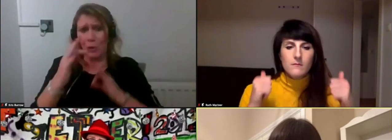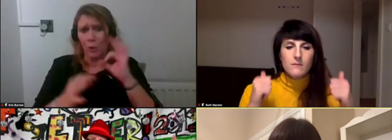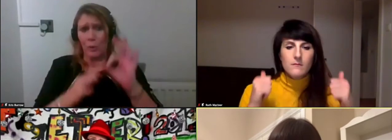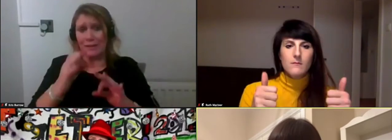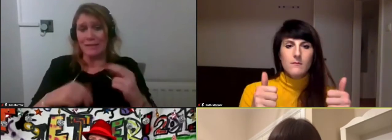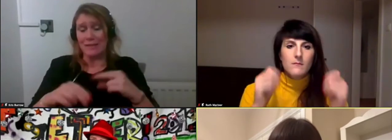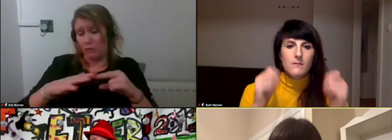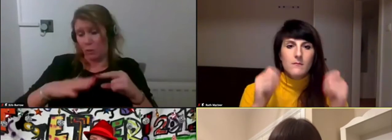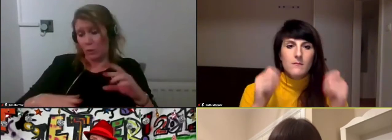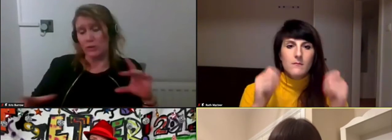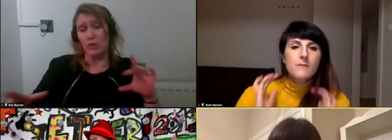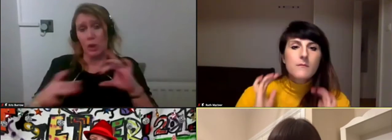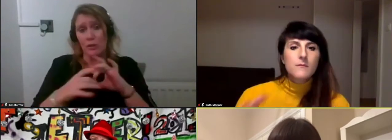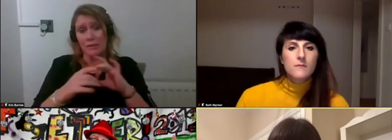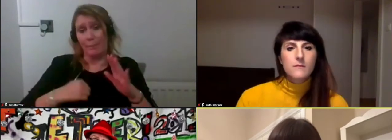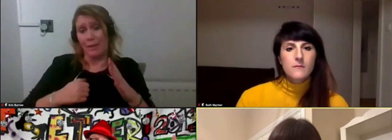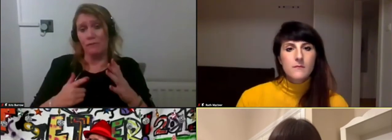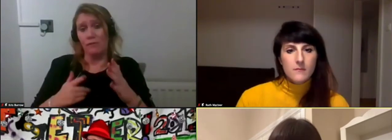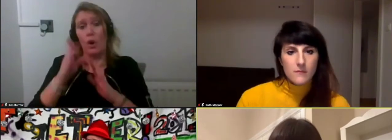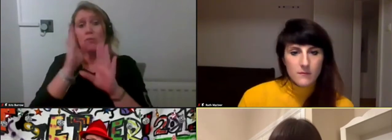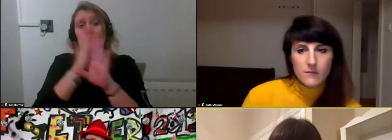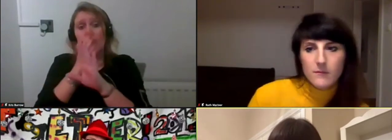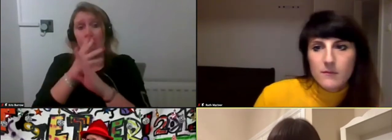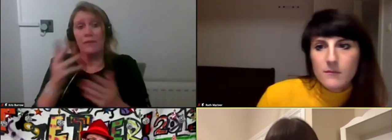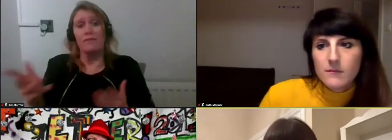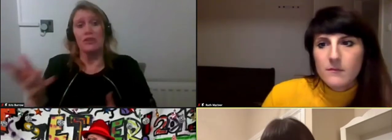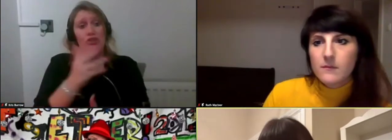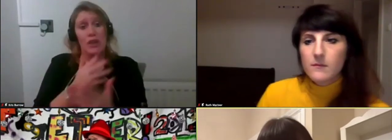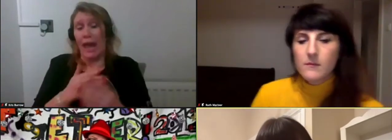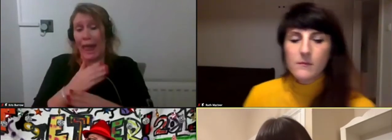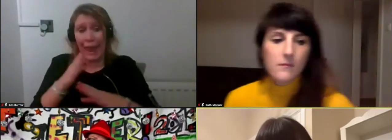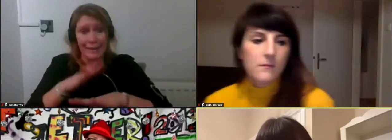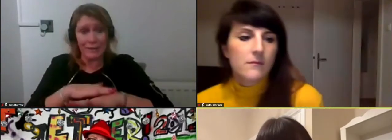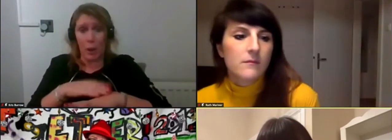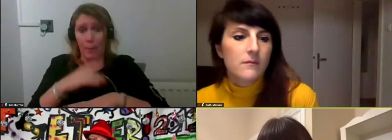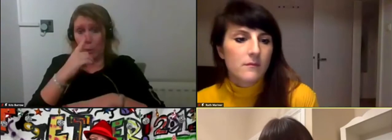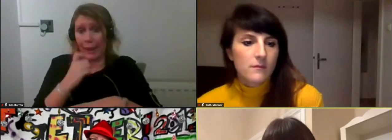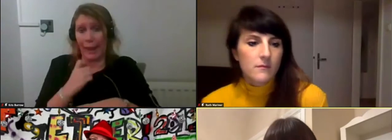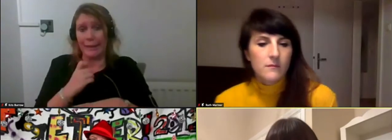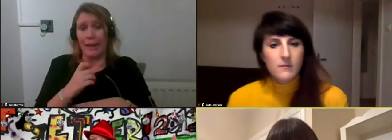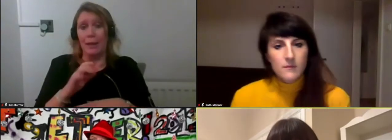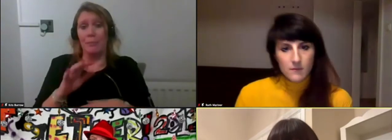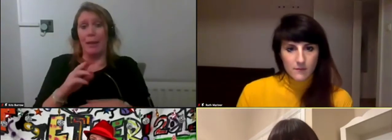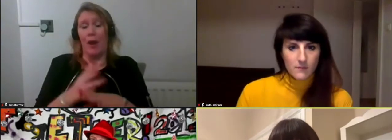for a private chat, probably best after we have had our three-week closure, because